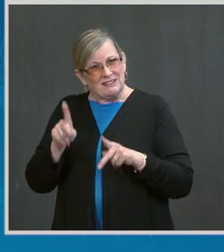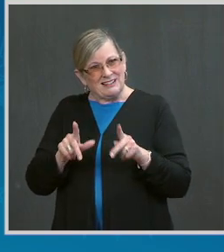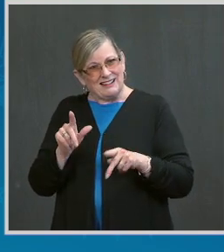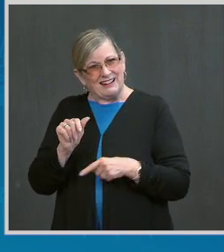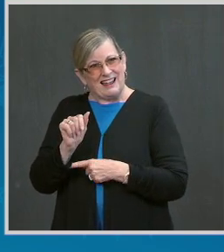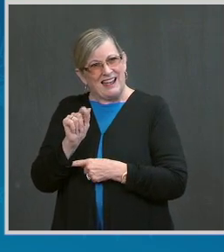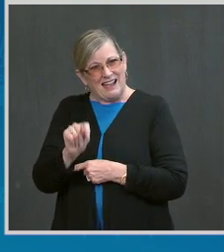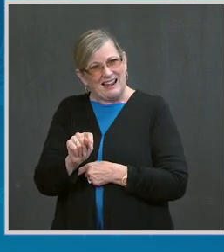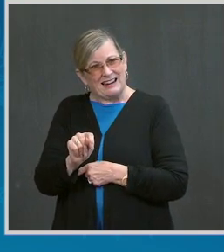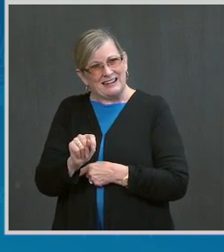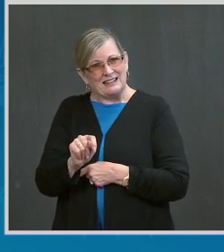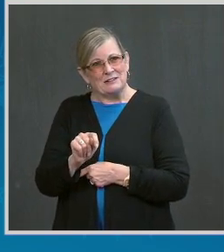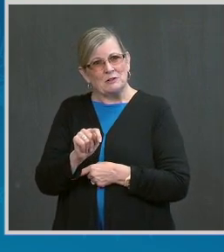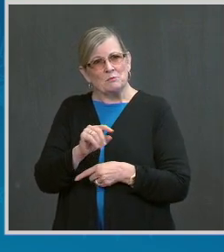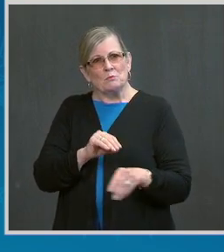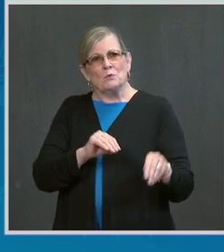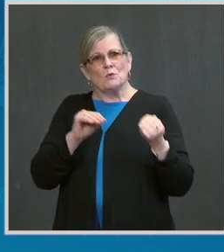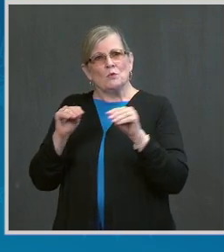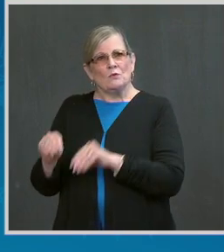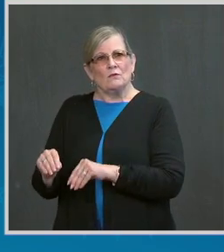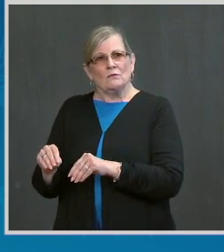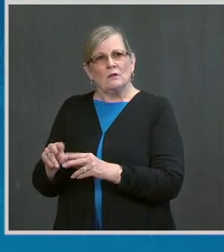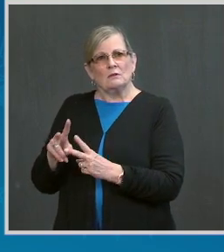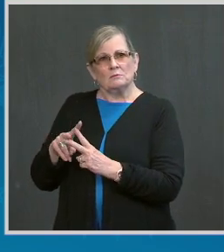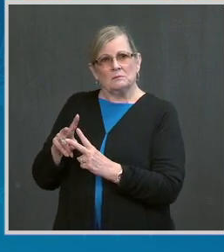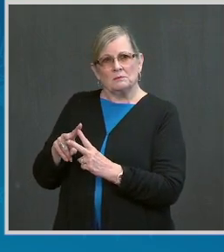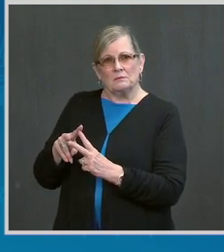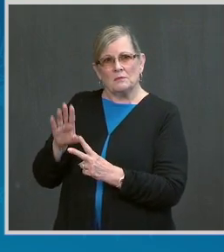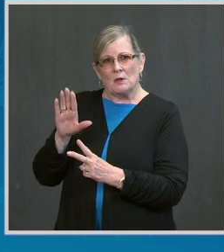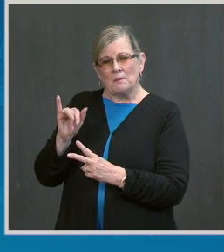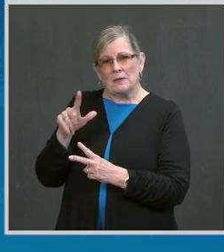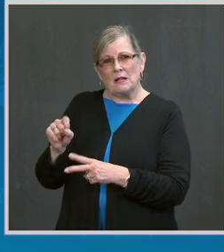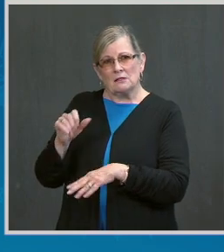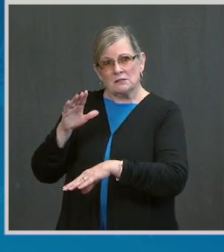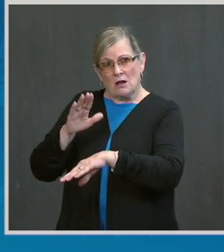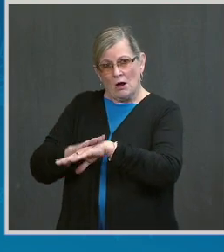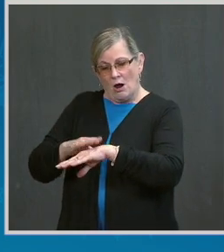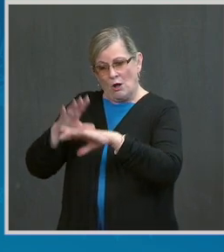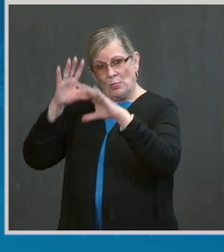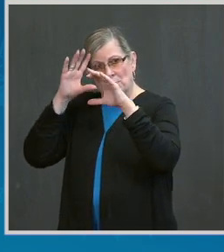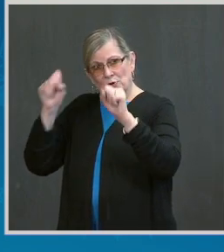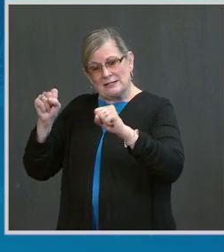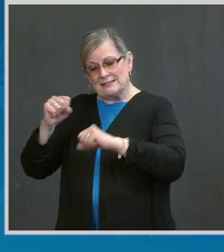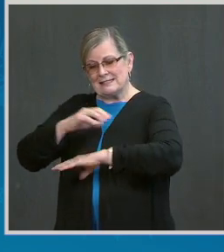And I want to be clear. As far as I'm concerned, voting rights is not a Democratic